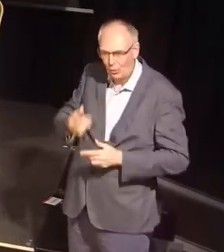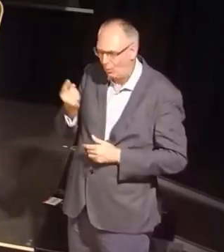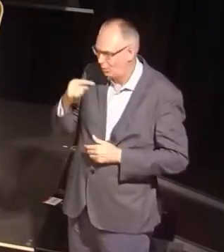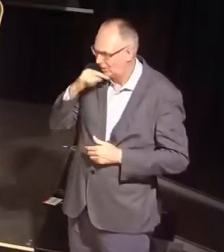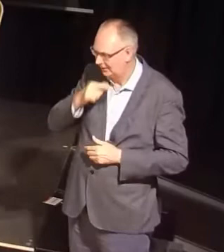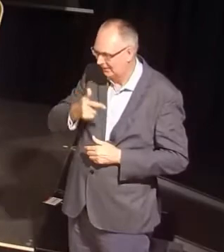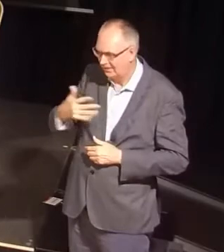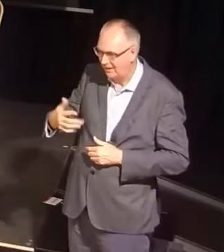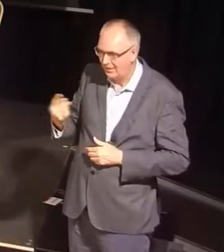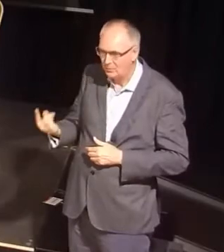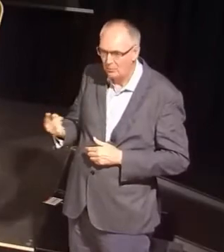not set by a staff member.